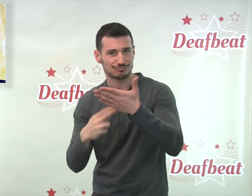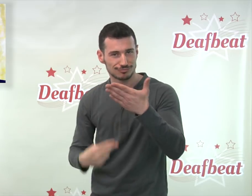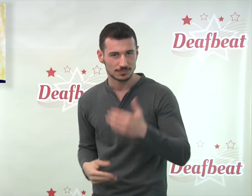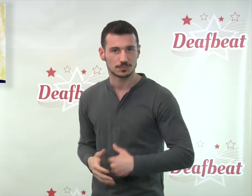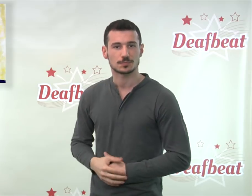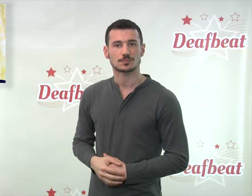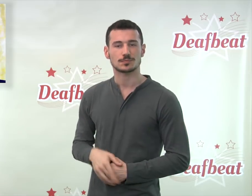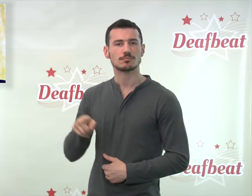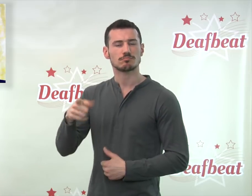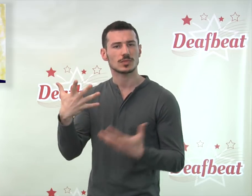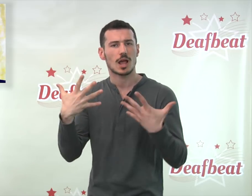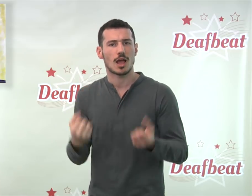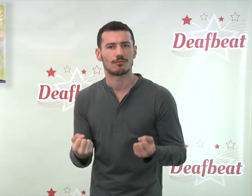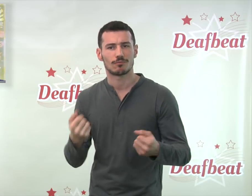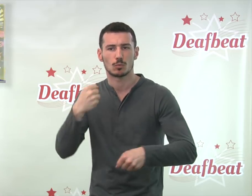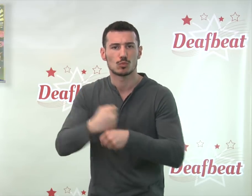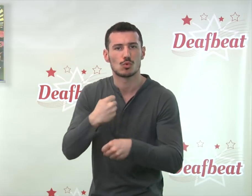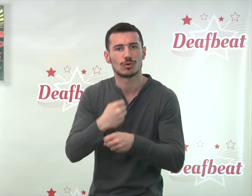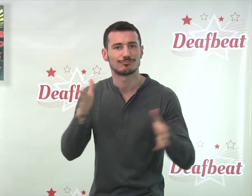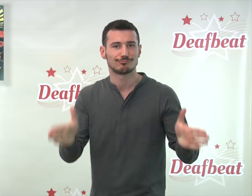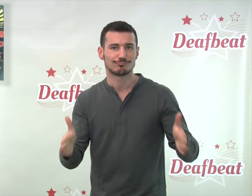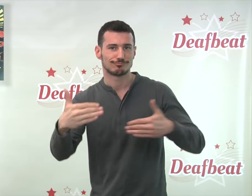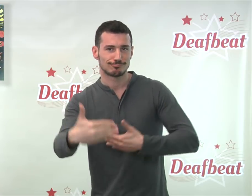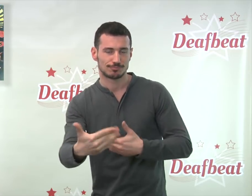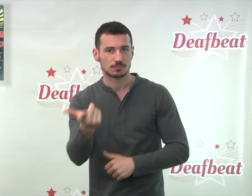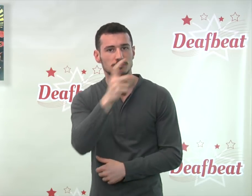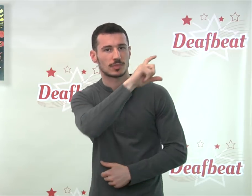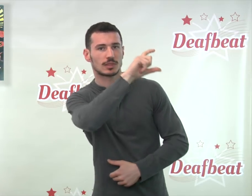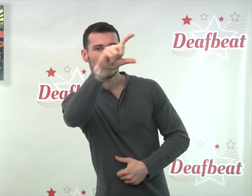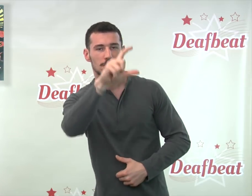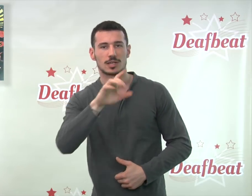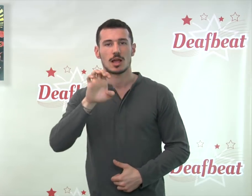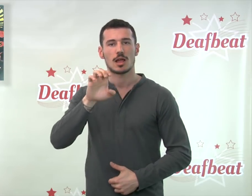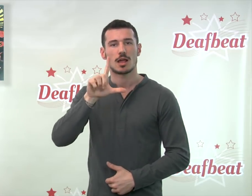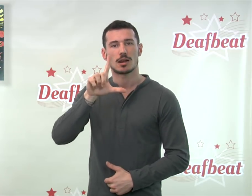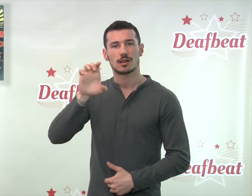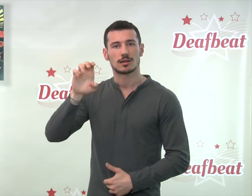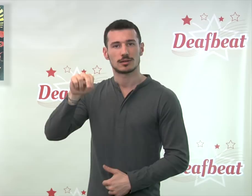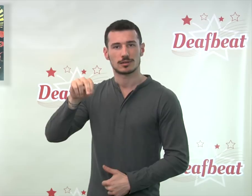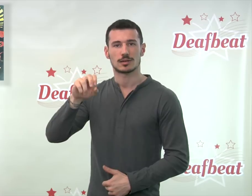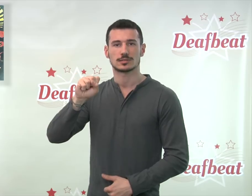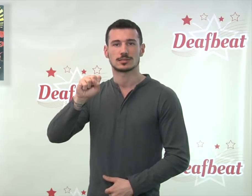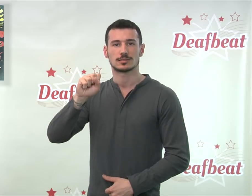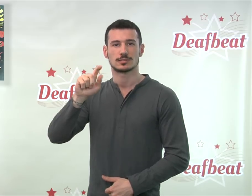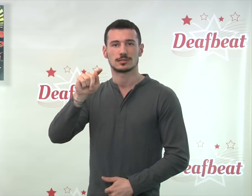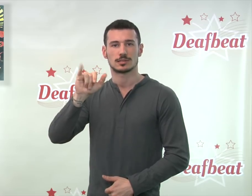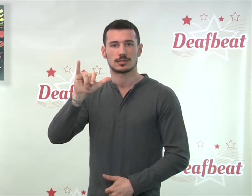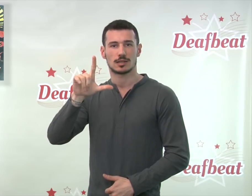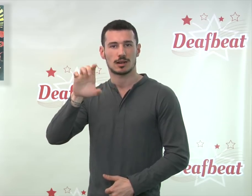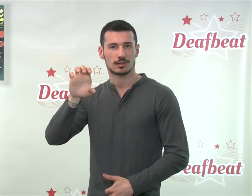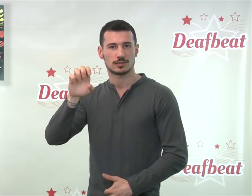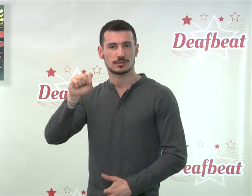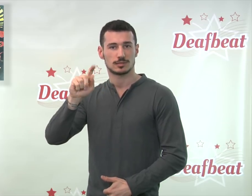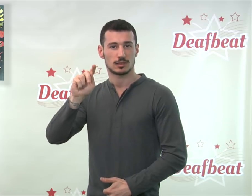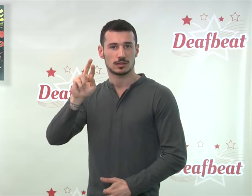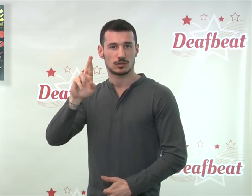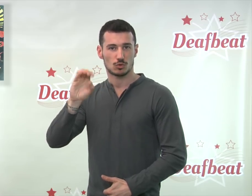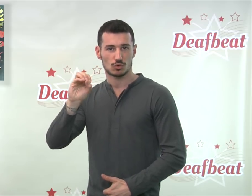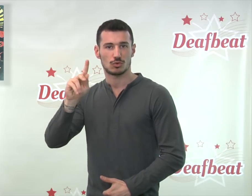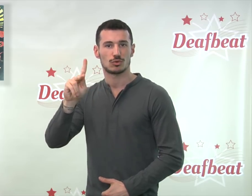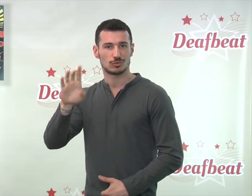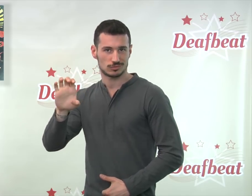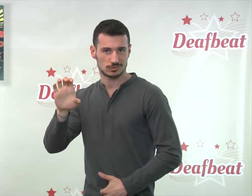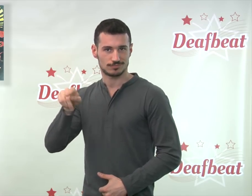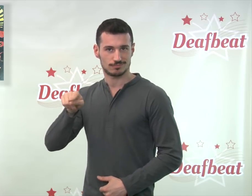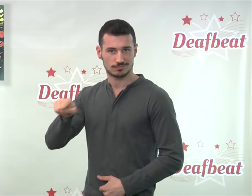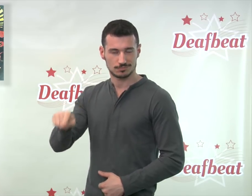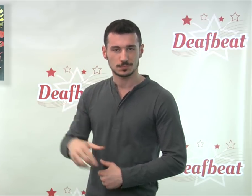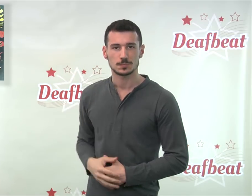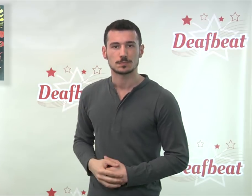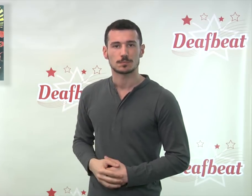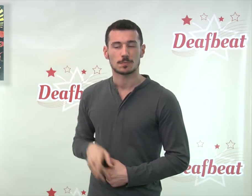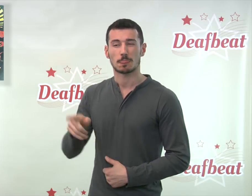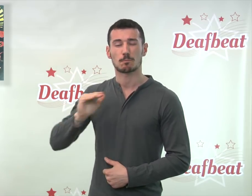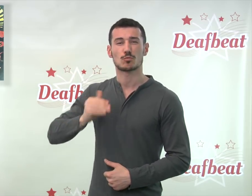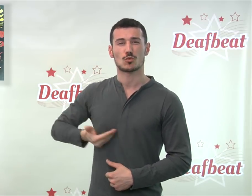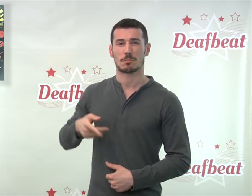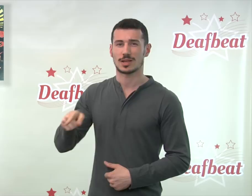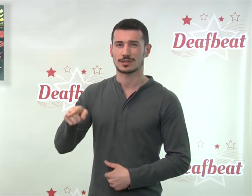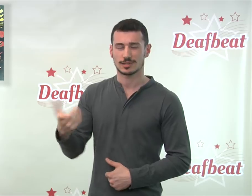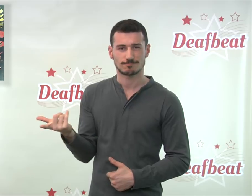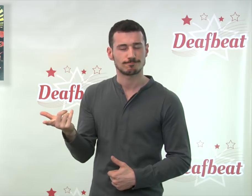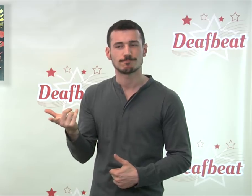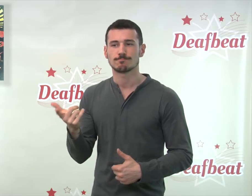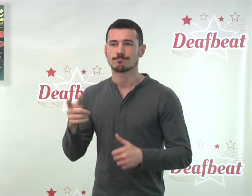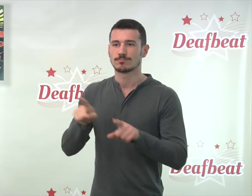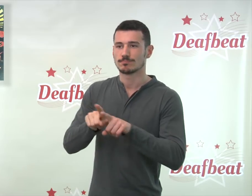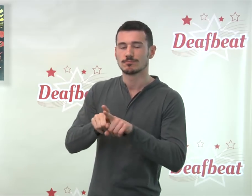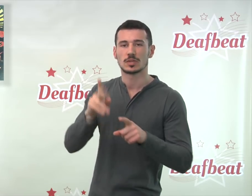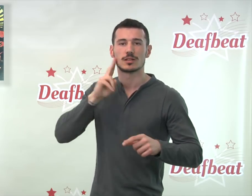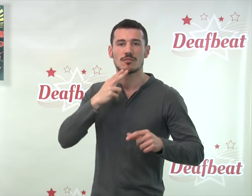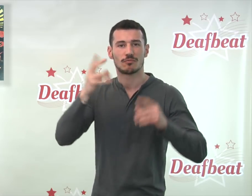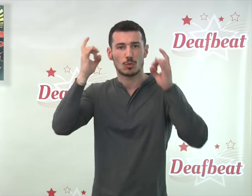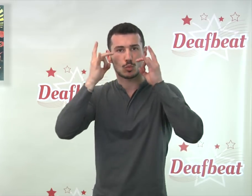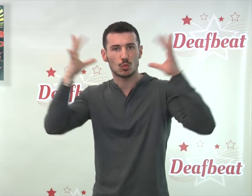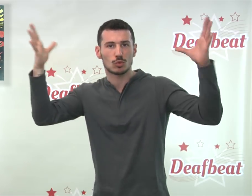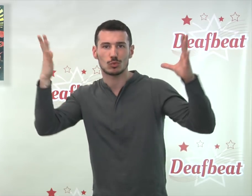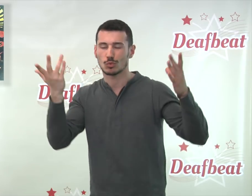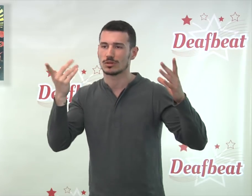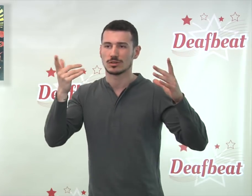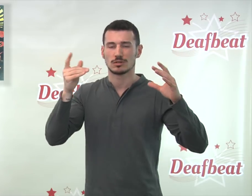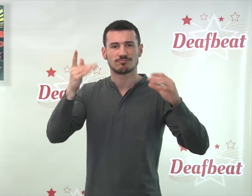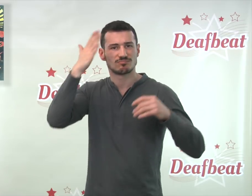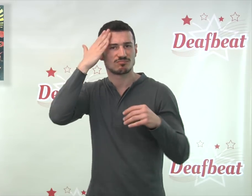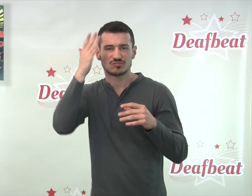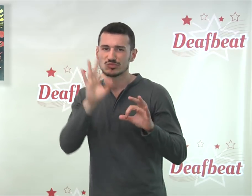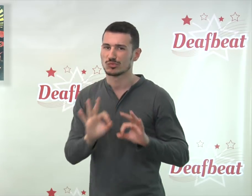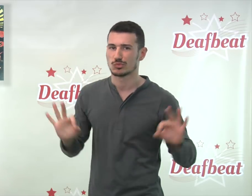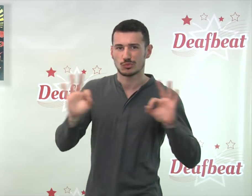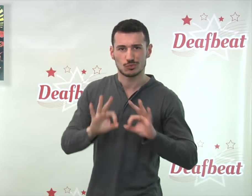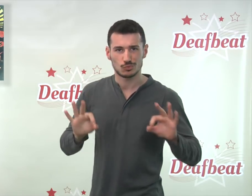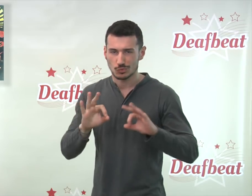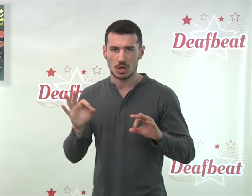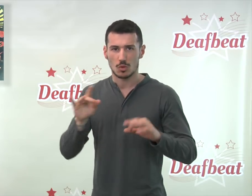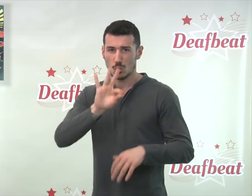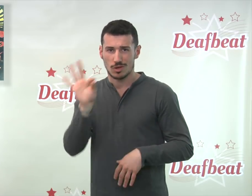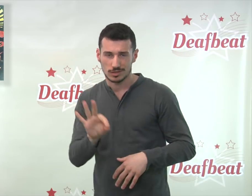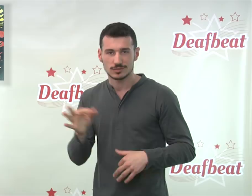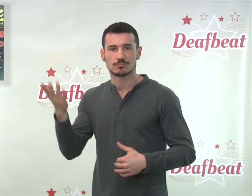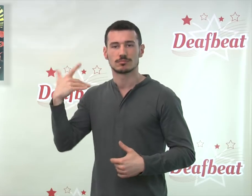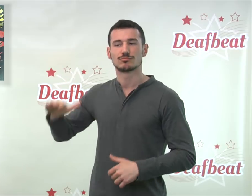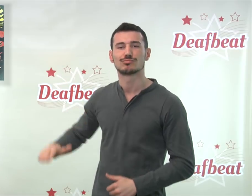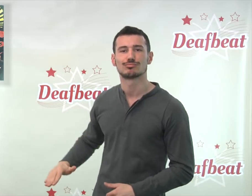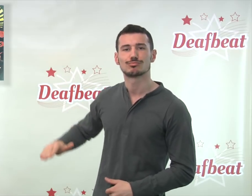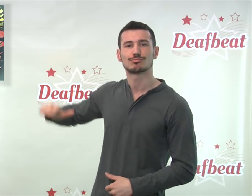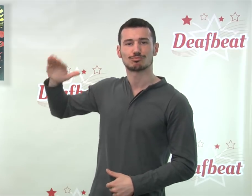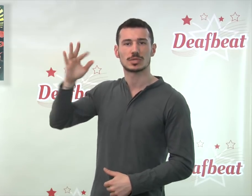called Ellen’s TileStroke. She did not recognize how much her Deaf identity was part of her